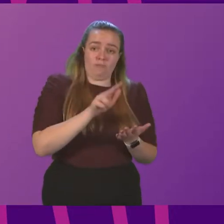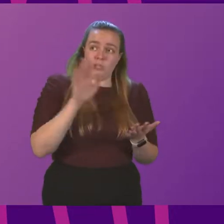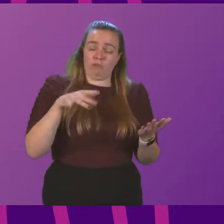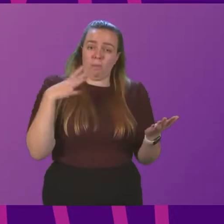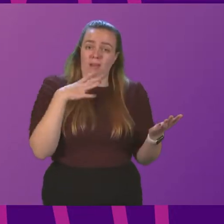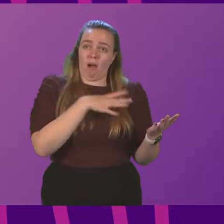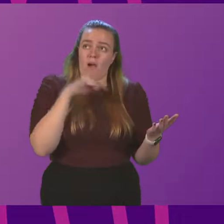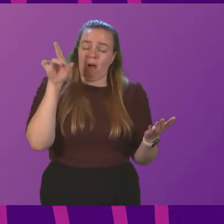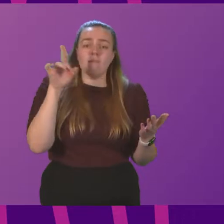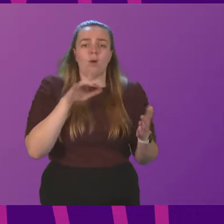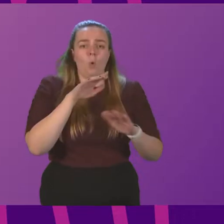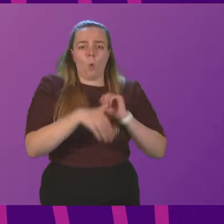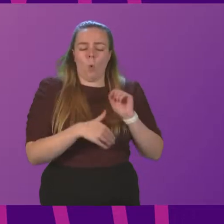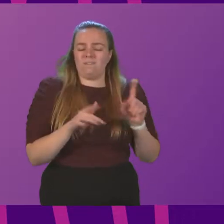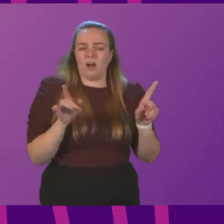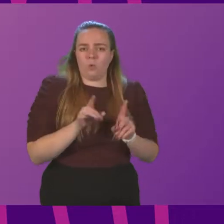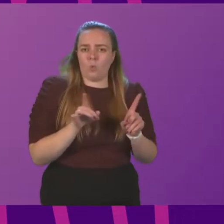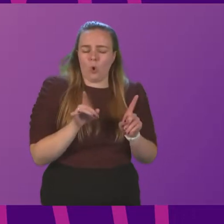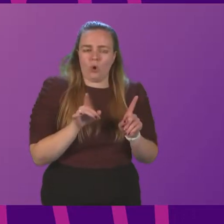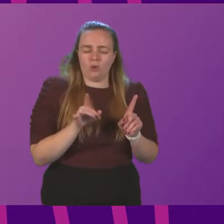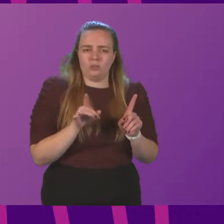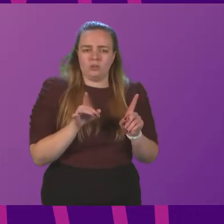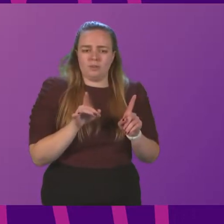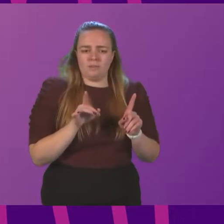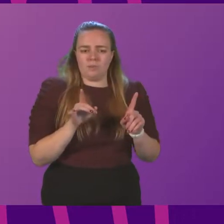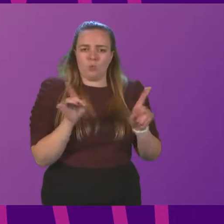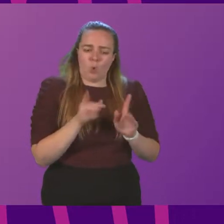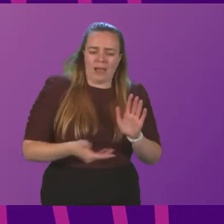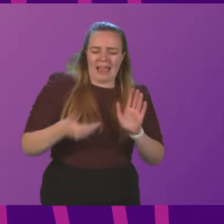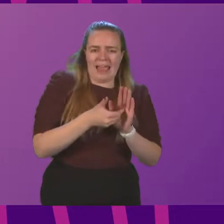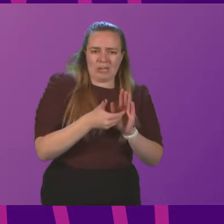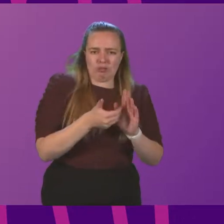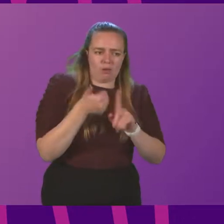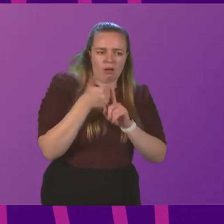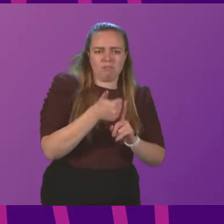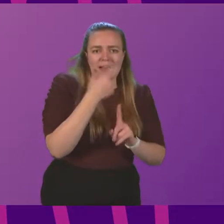about what additional capacity they are able to provide, I promise Ms Dowey that I will ensure